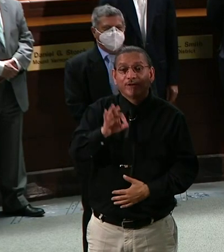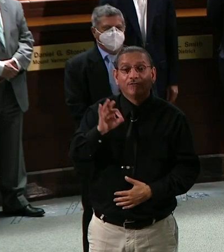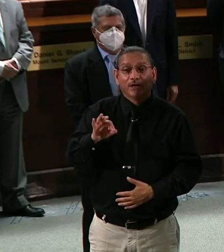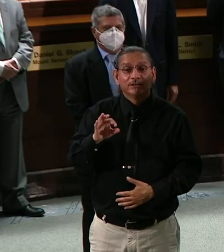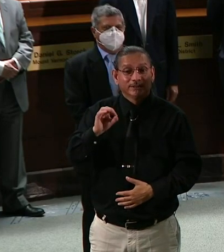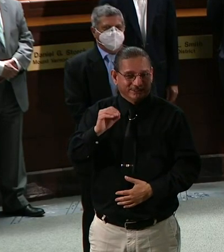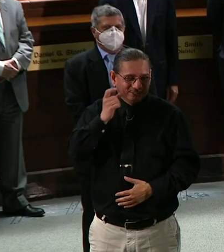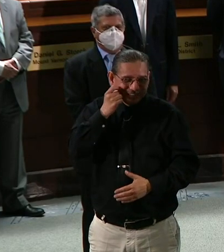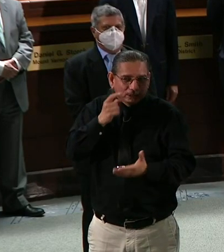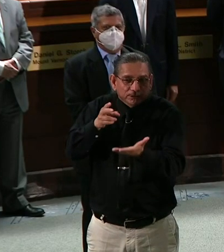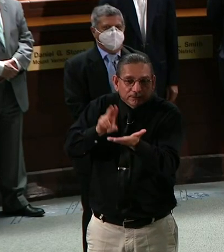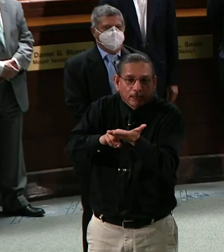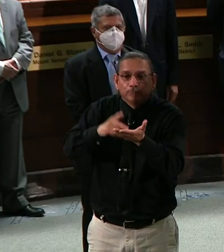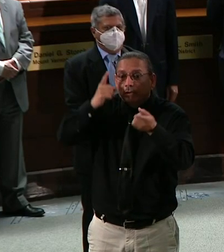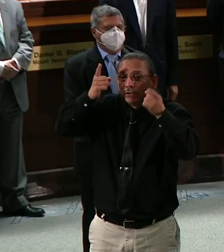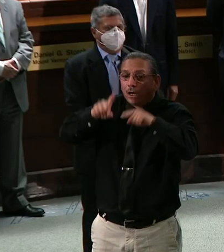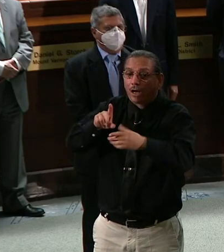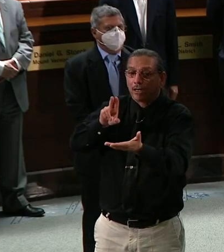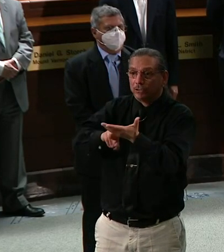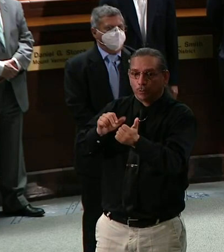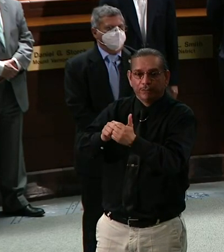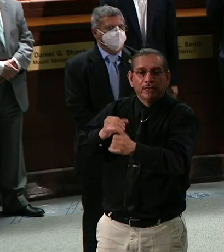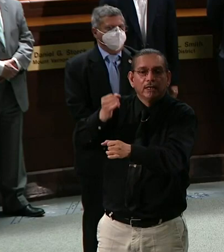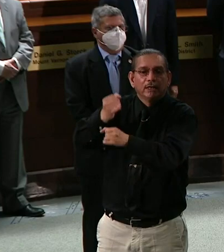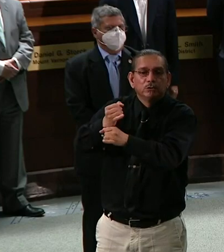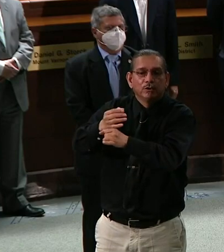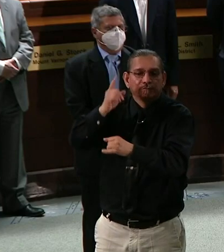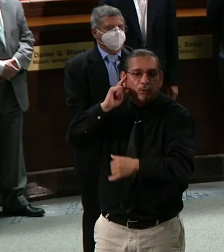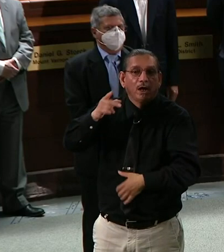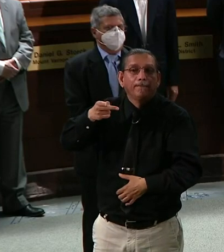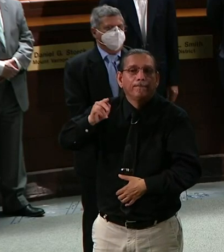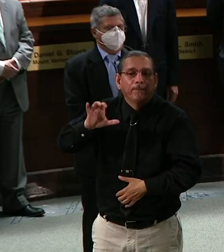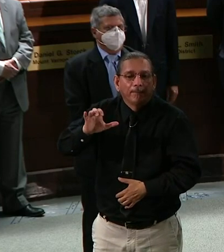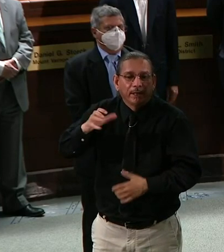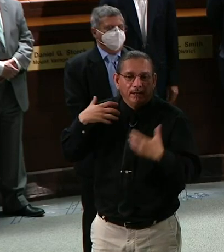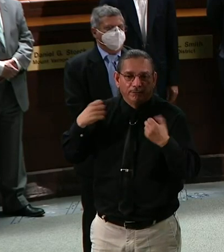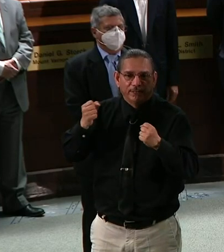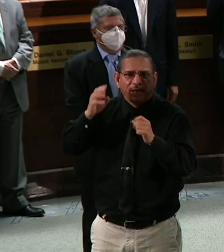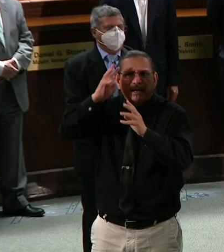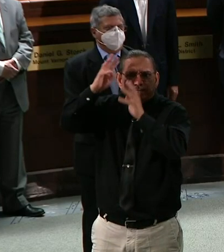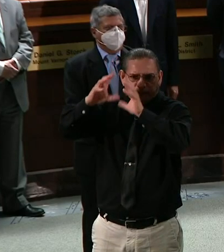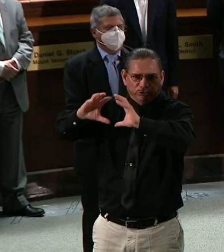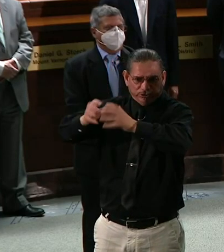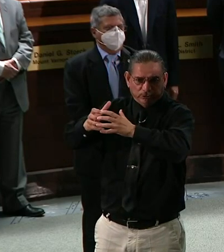AND WE'RE PROUD OF THAT THE COUNTY HAS ALSO RECENTLY SIGNED